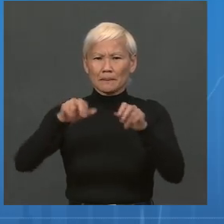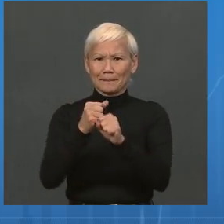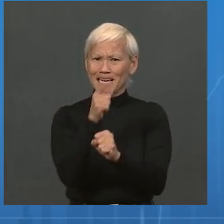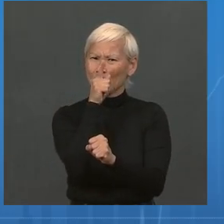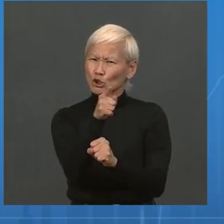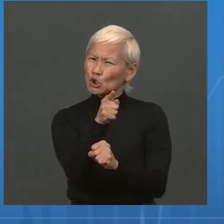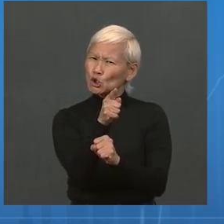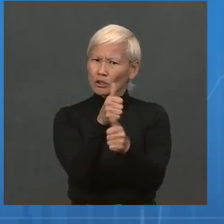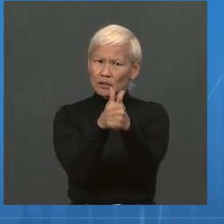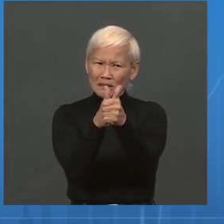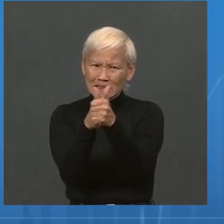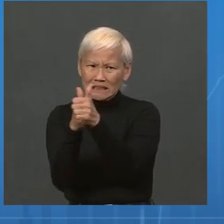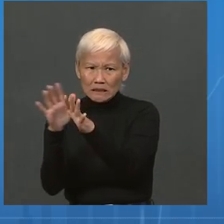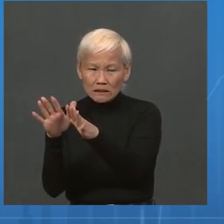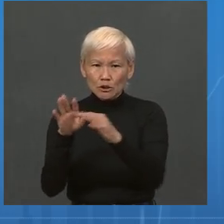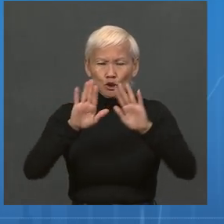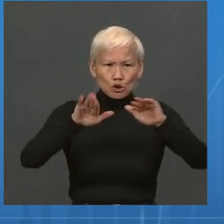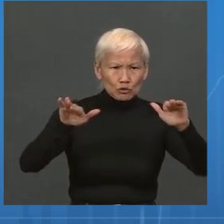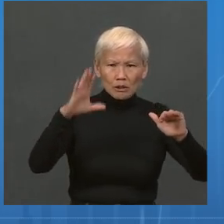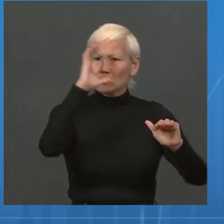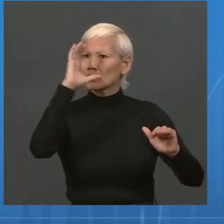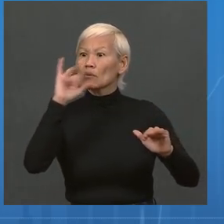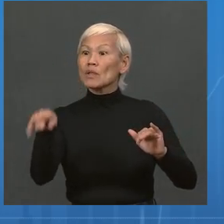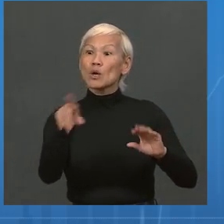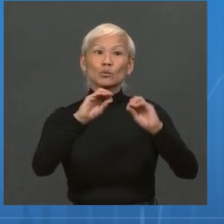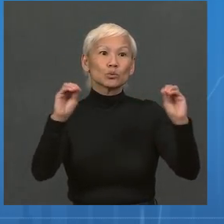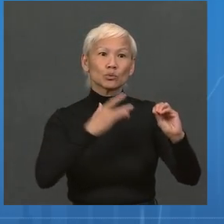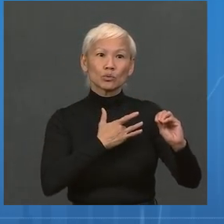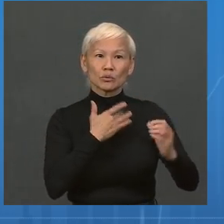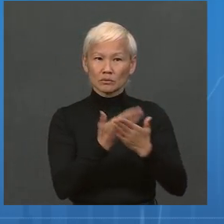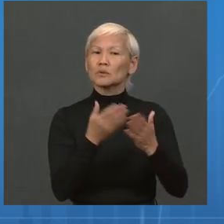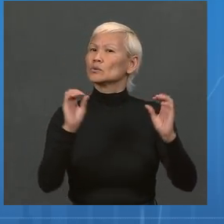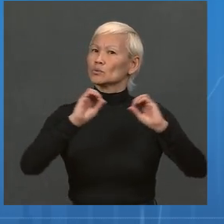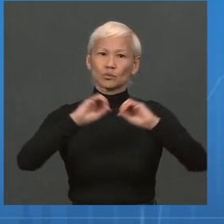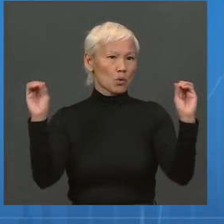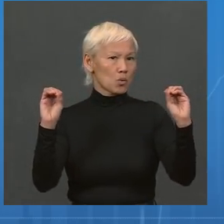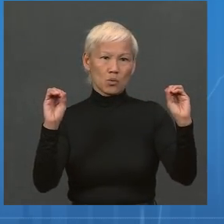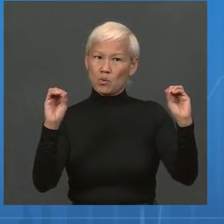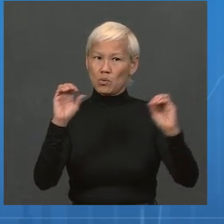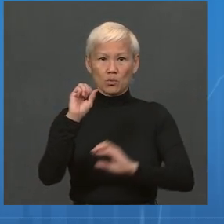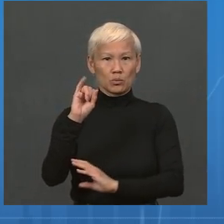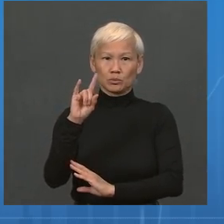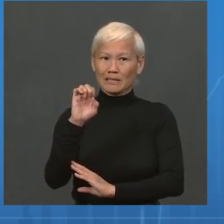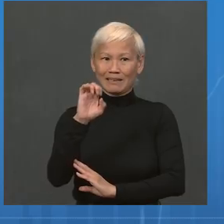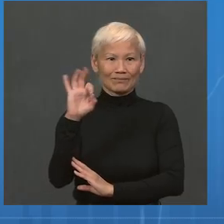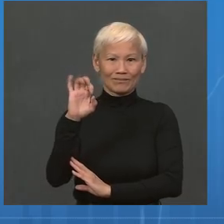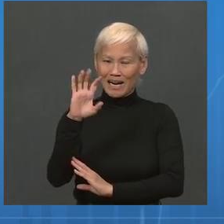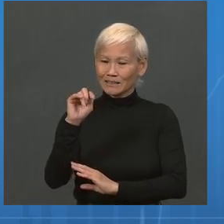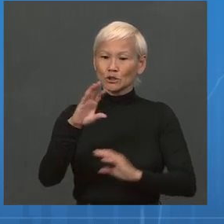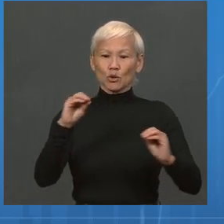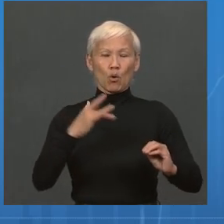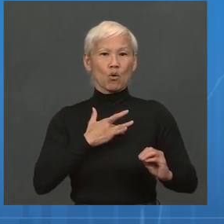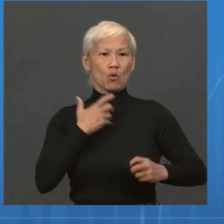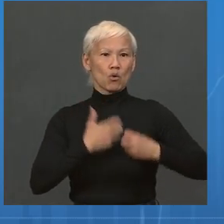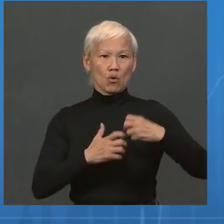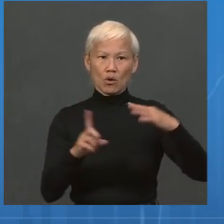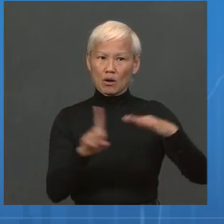as well as our adolescents, and have demonstrated that there's absolute benefit to vaccination over the risk of COVID